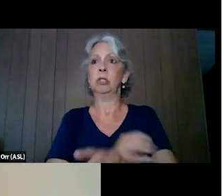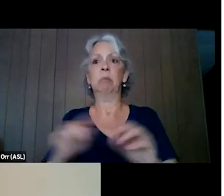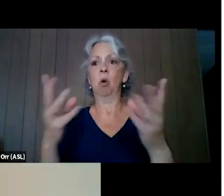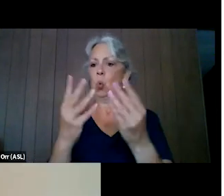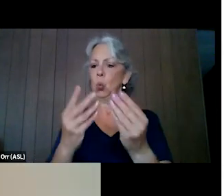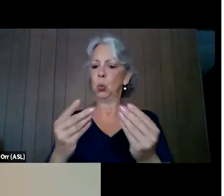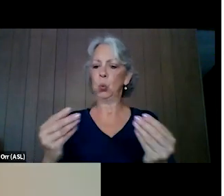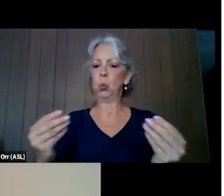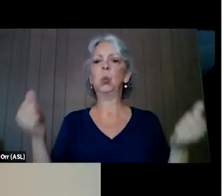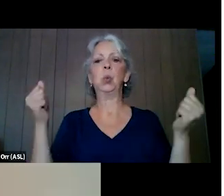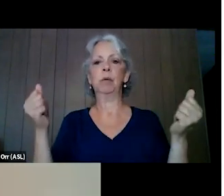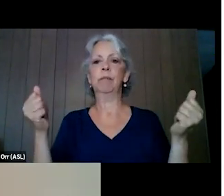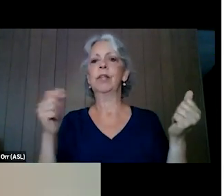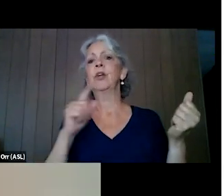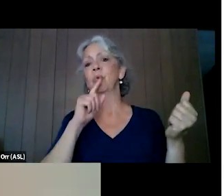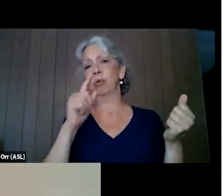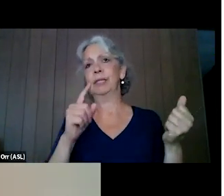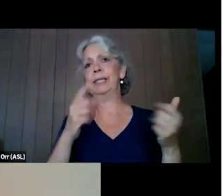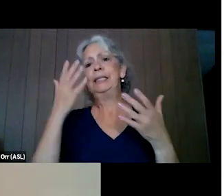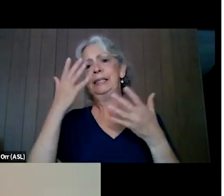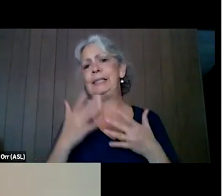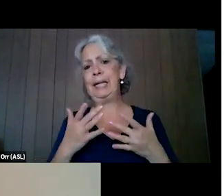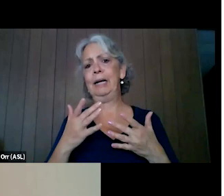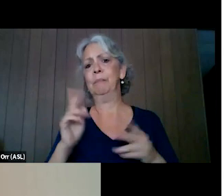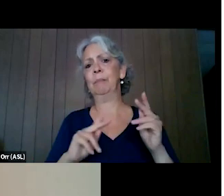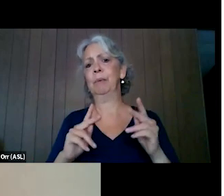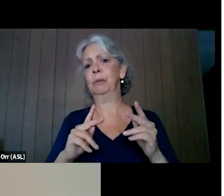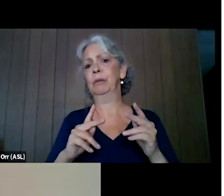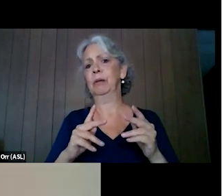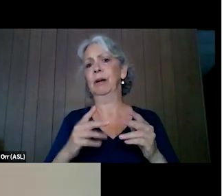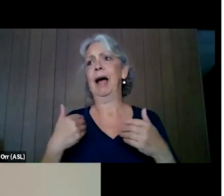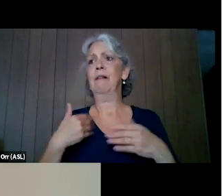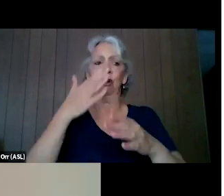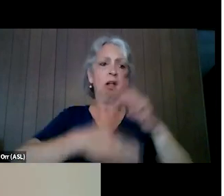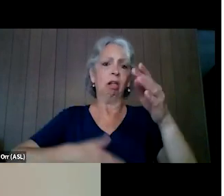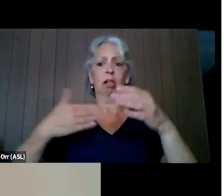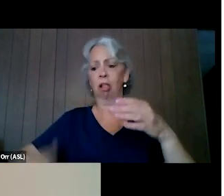and it's a shame people are losing limbs over this, you know, just over some misinformation.